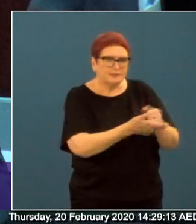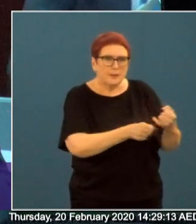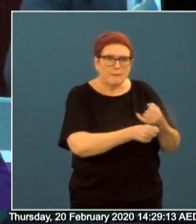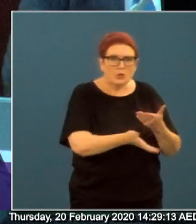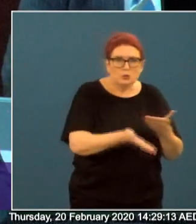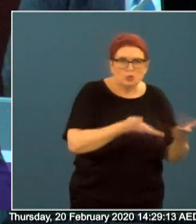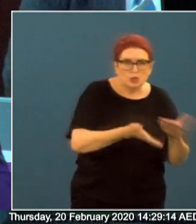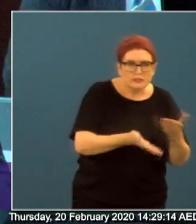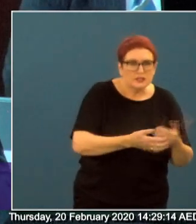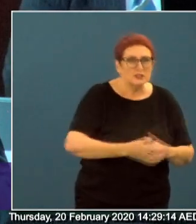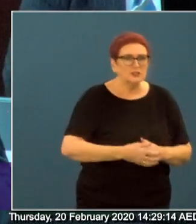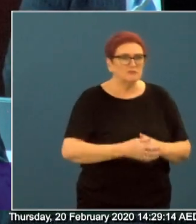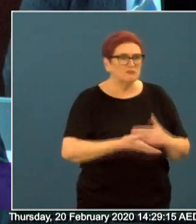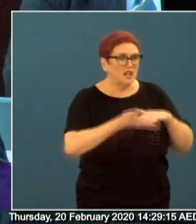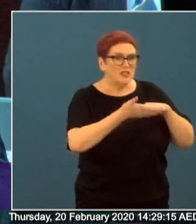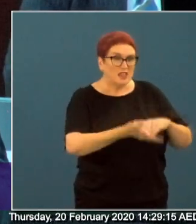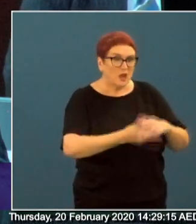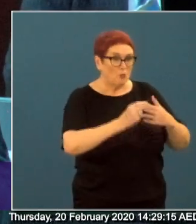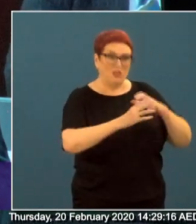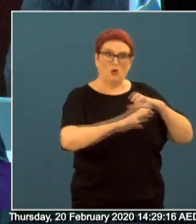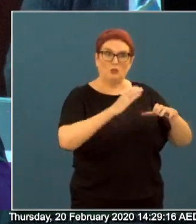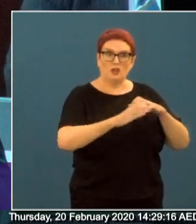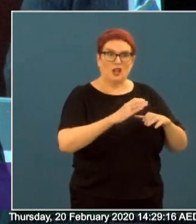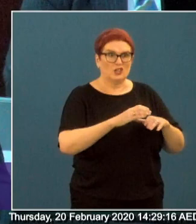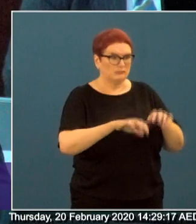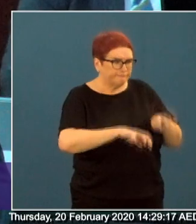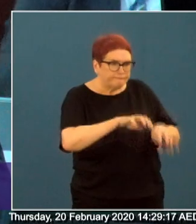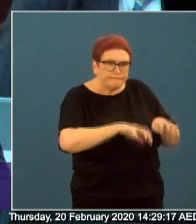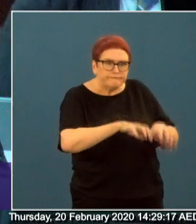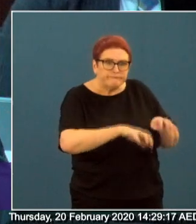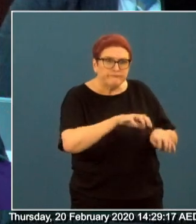also assisting in terms of communication, but the people have been left behind